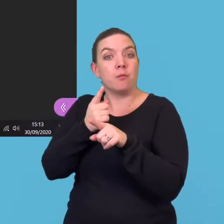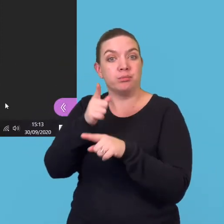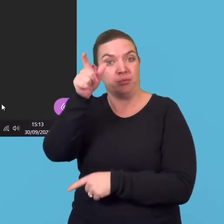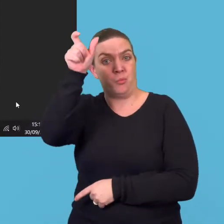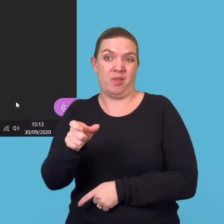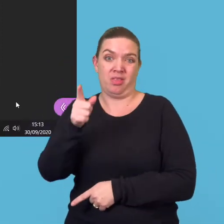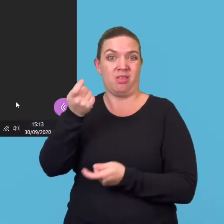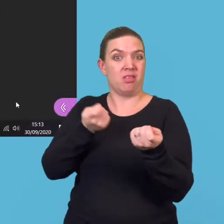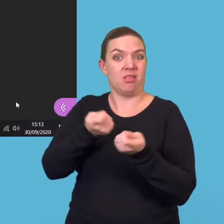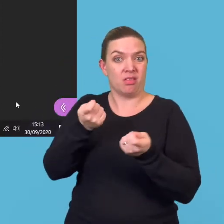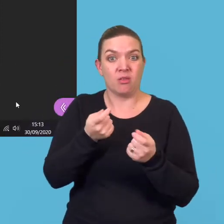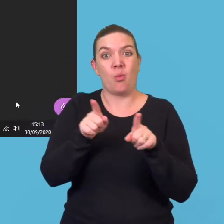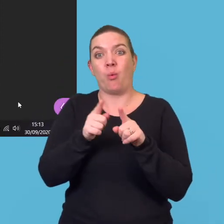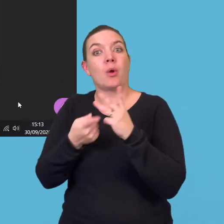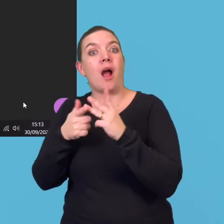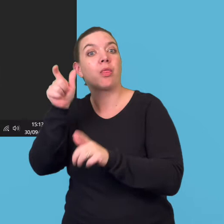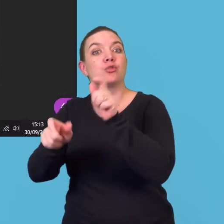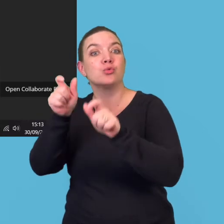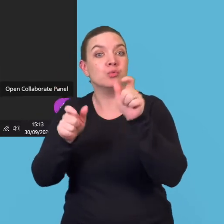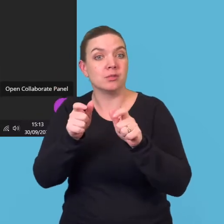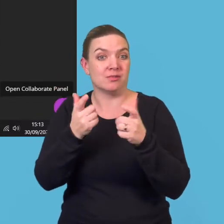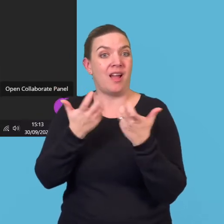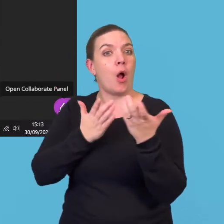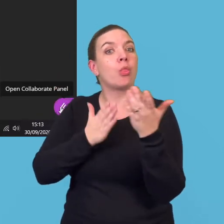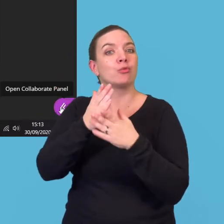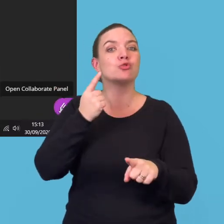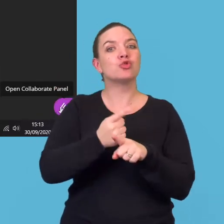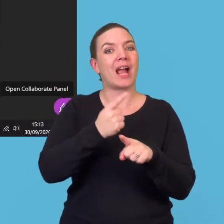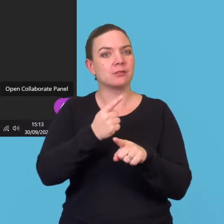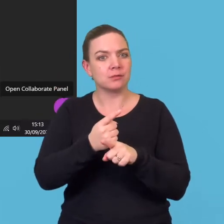communicate with the facilitator and other participants using the 'chat' function.